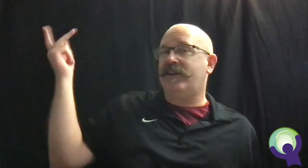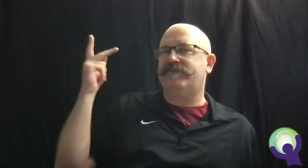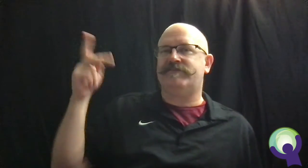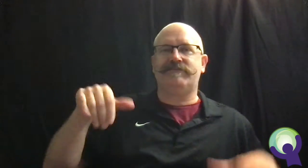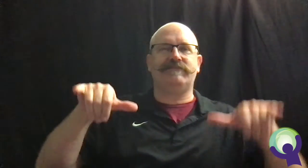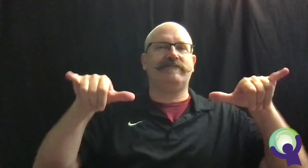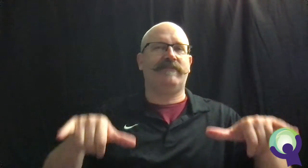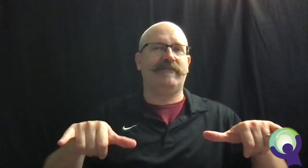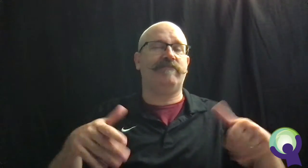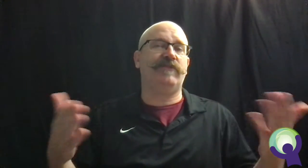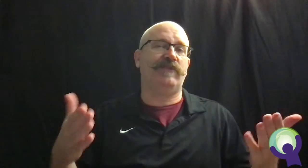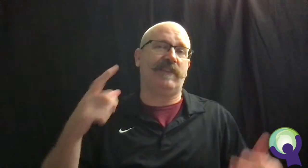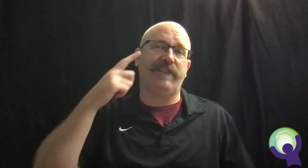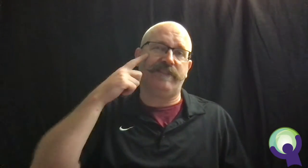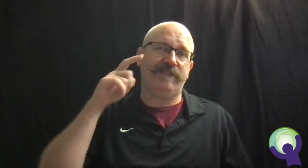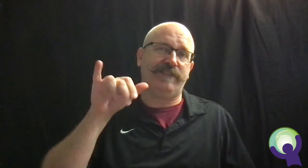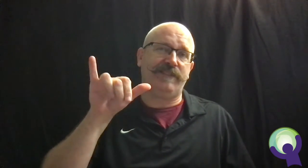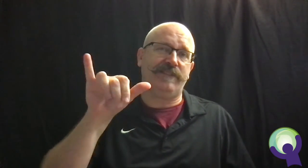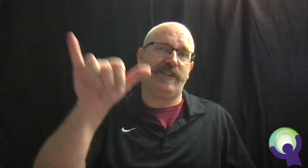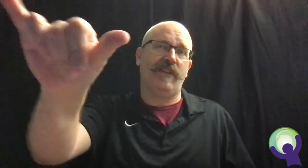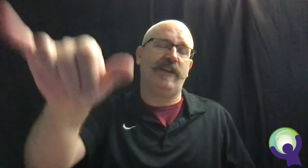Sometimes I just want to cry.